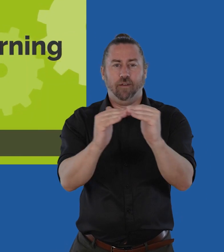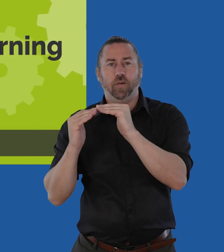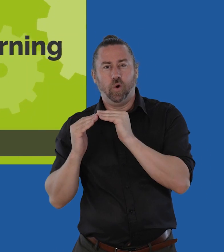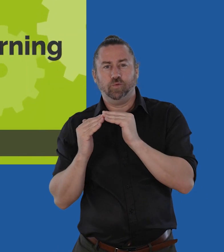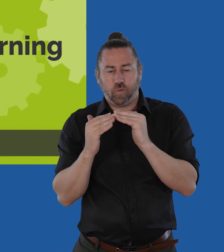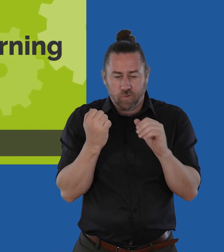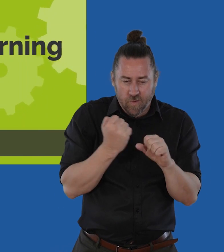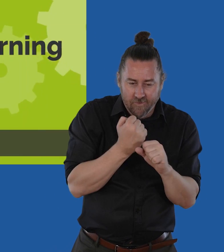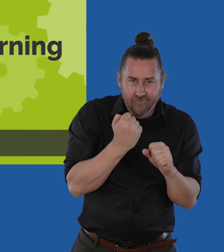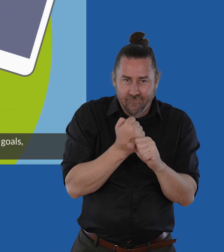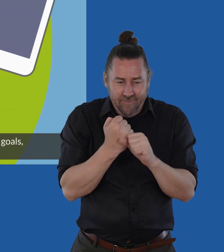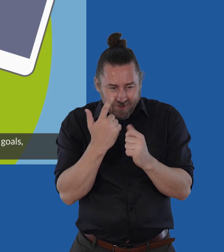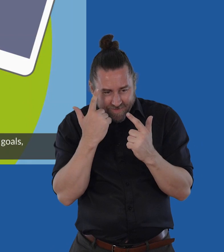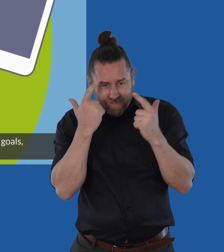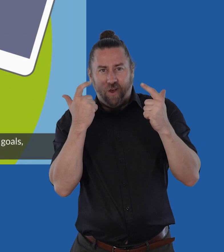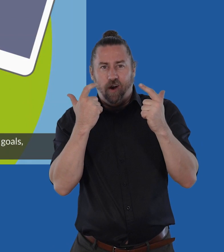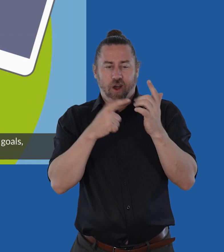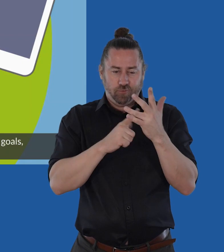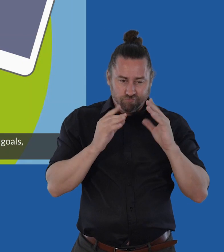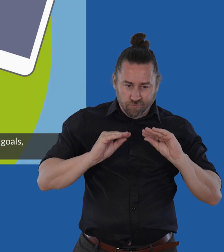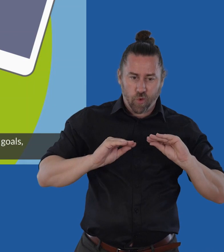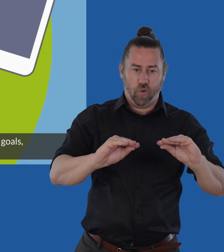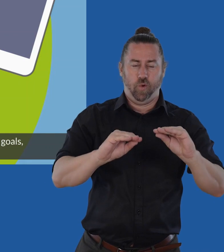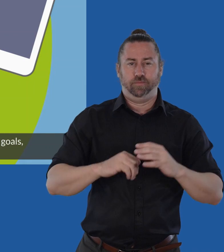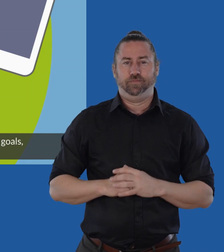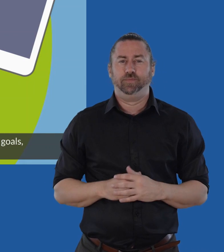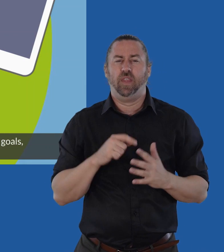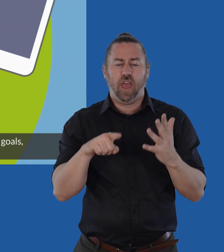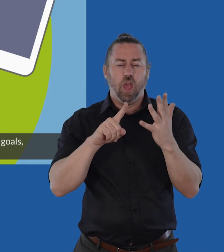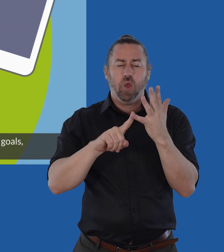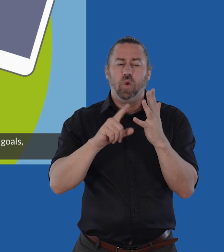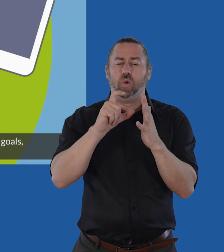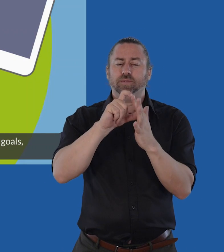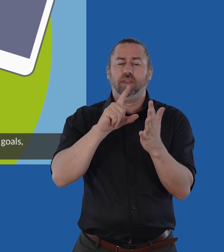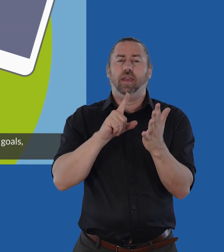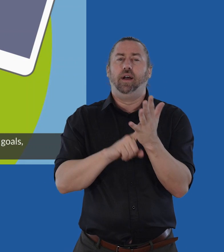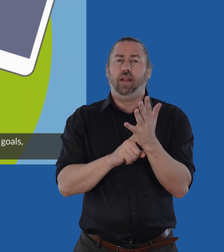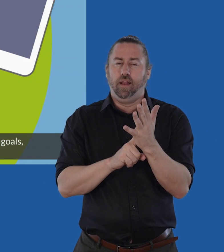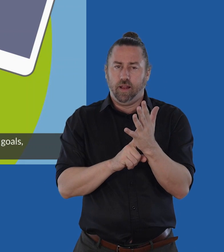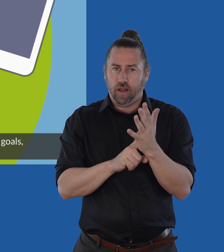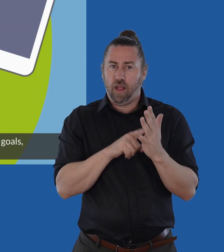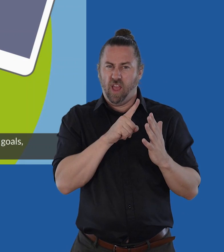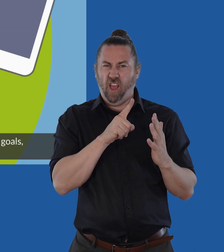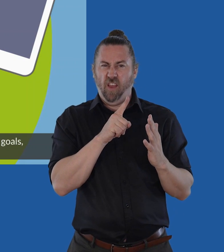UDL is an educational framework that guides the design of learning goals,